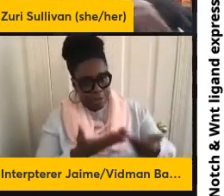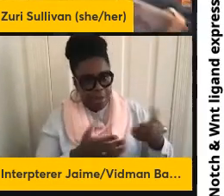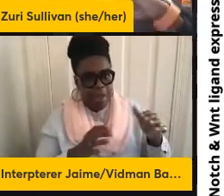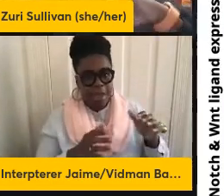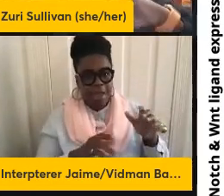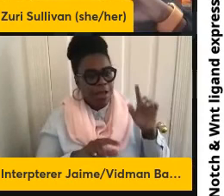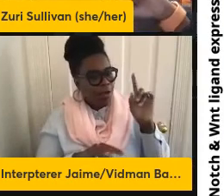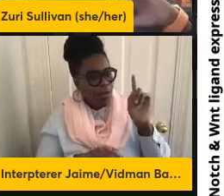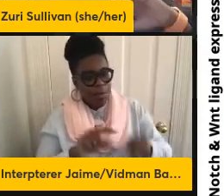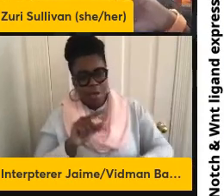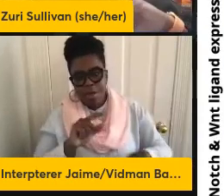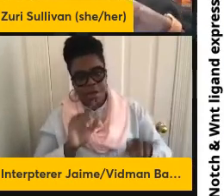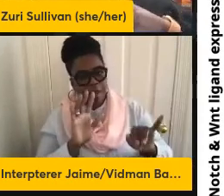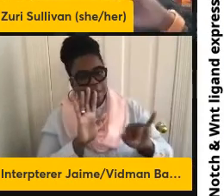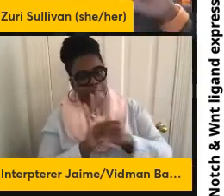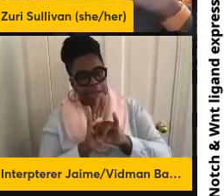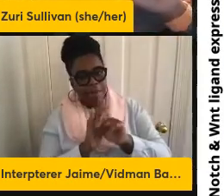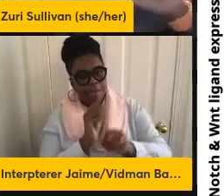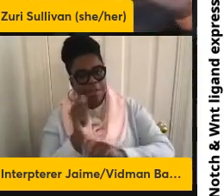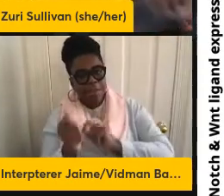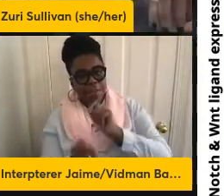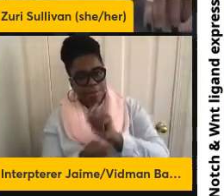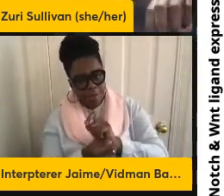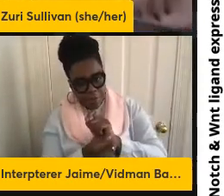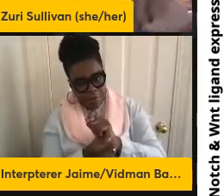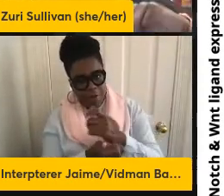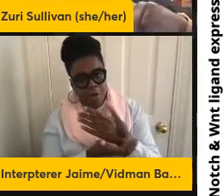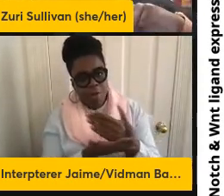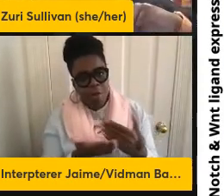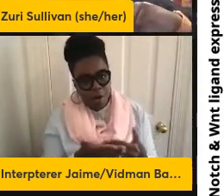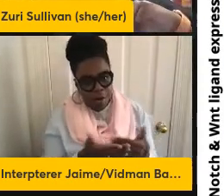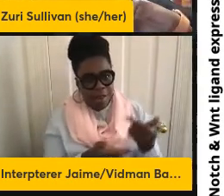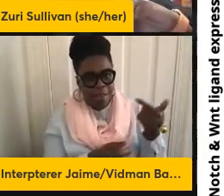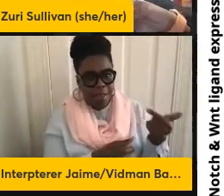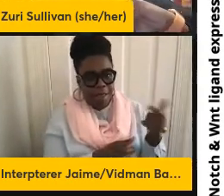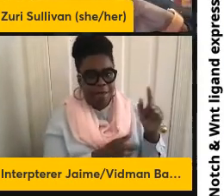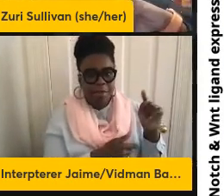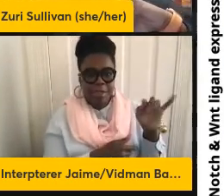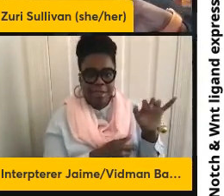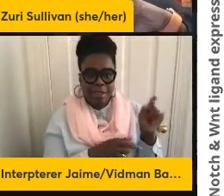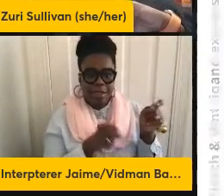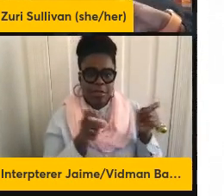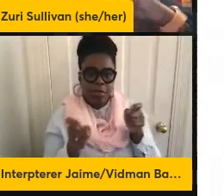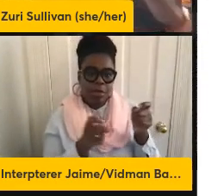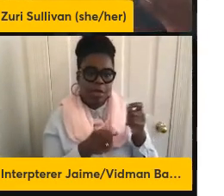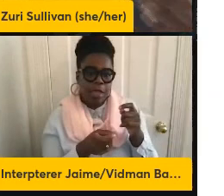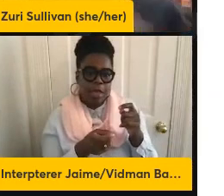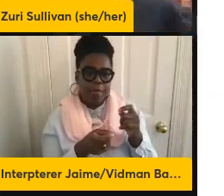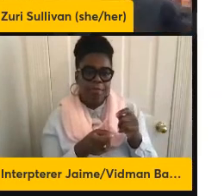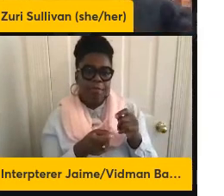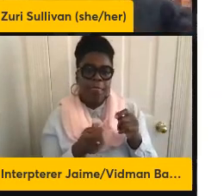identify the specific mechanism by which Gamma Delta T cells regulate this program. And so to do this, we turn to the